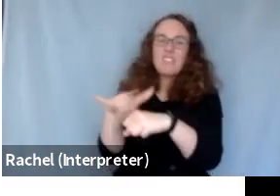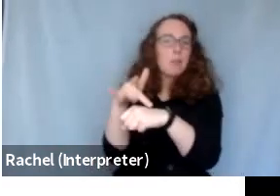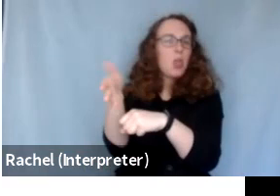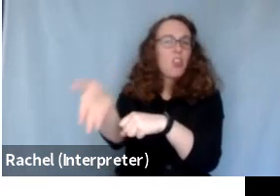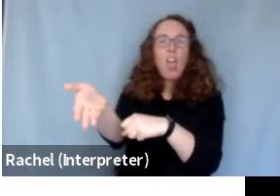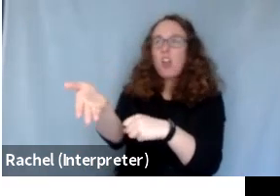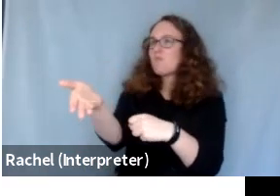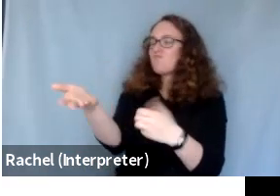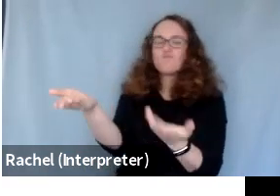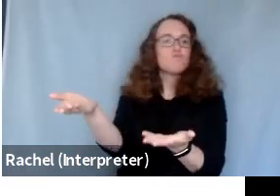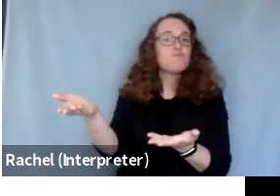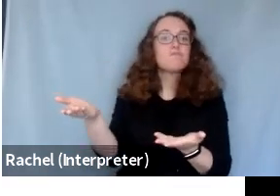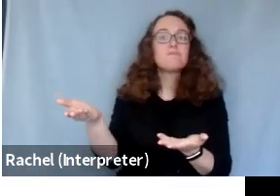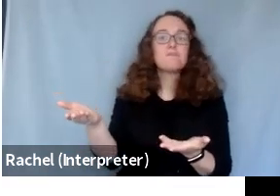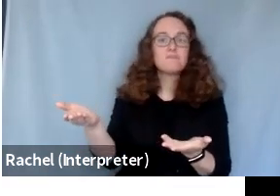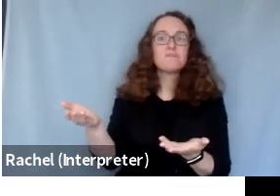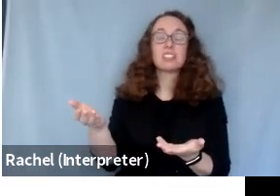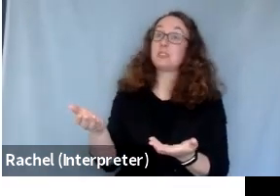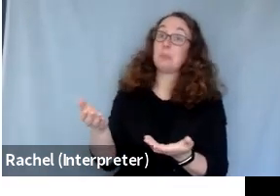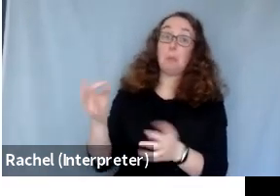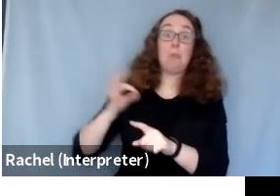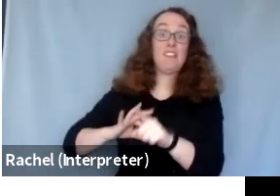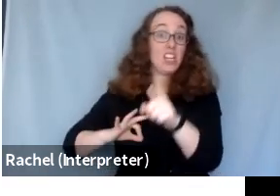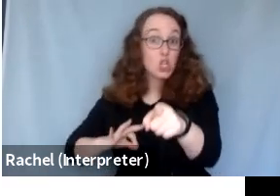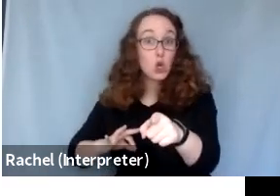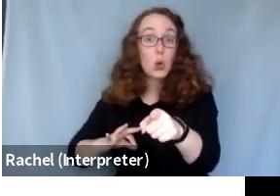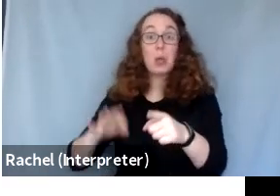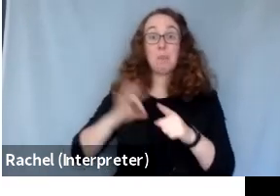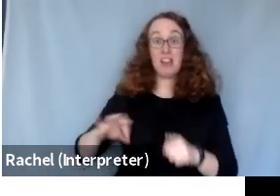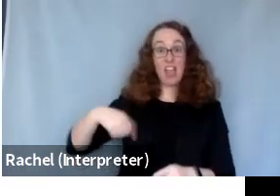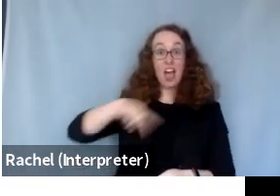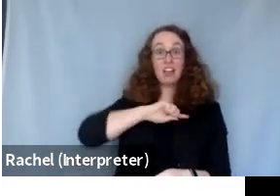for you guys and us as well, just make this more efficient.